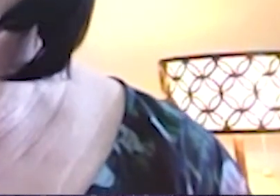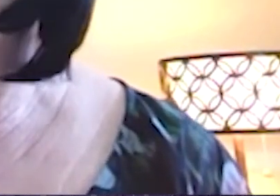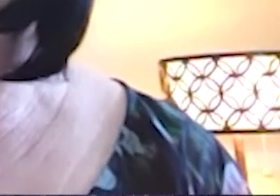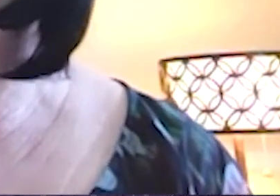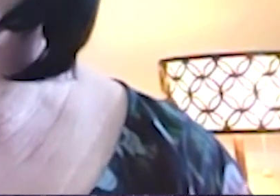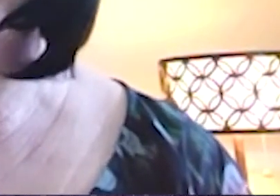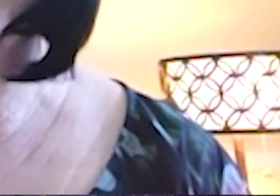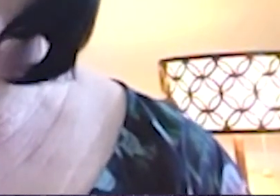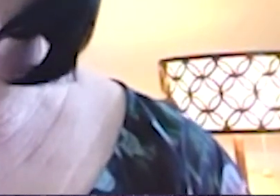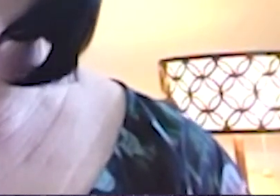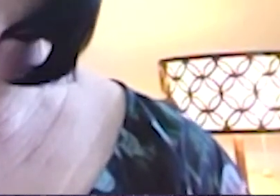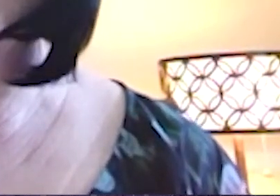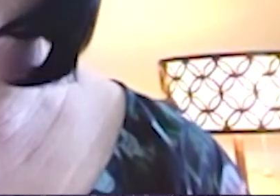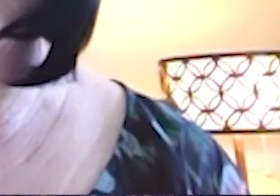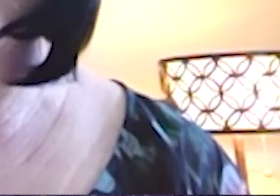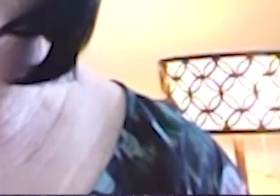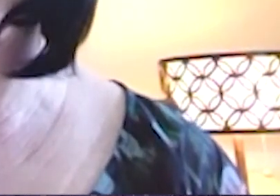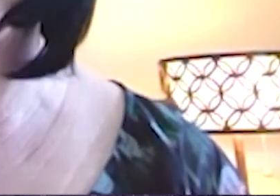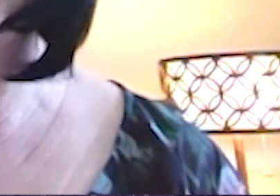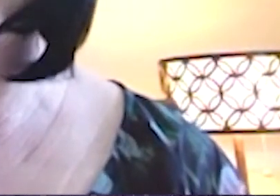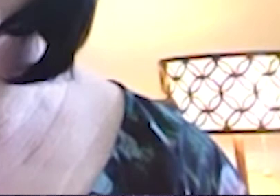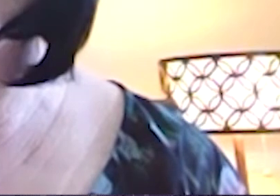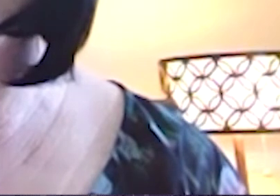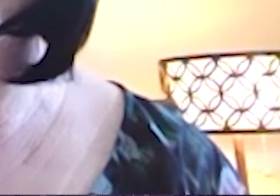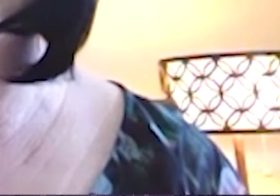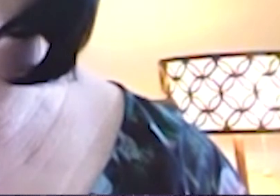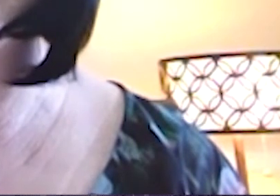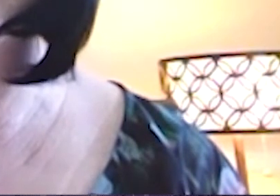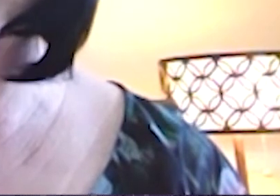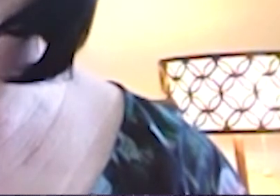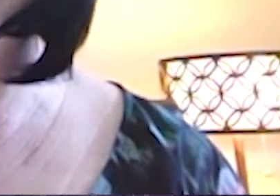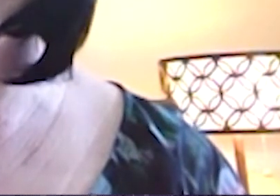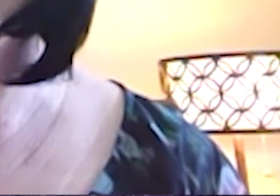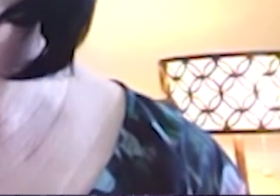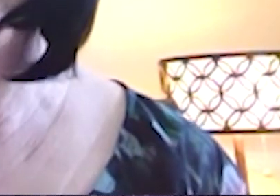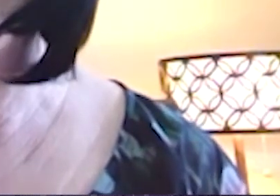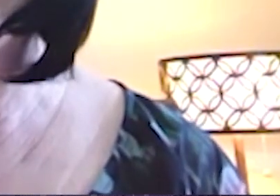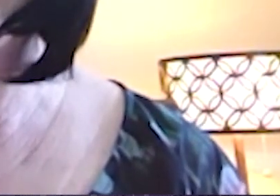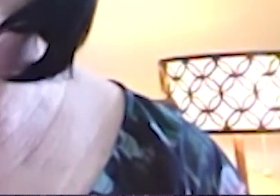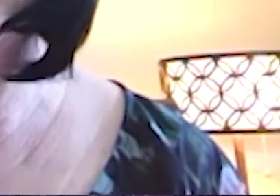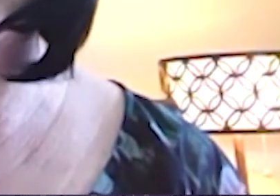let us all show our gratitude for the unsung heroes of our military by recognizing their